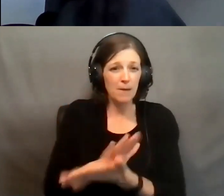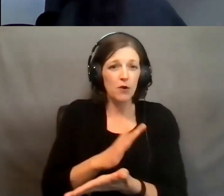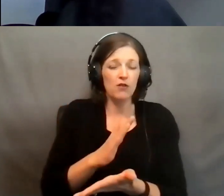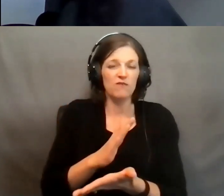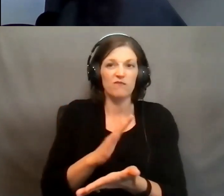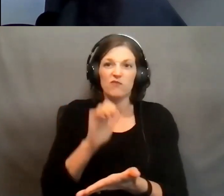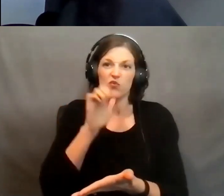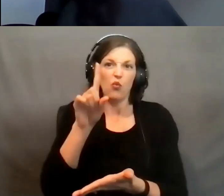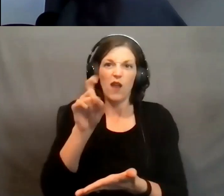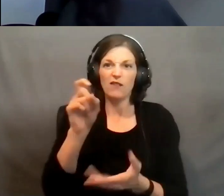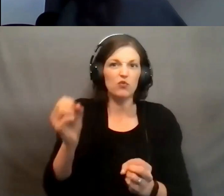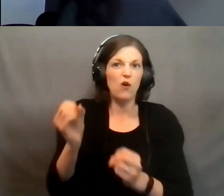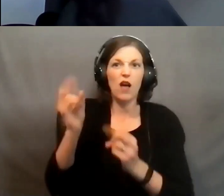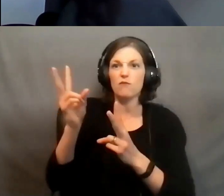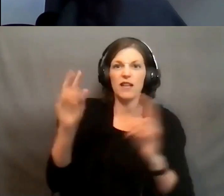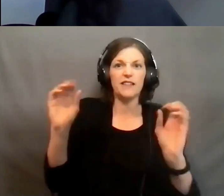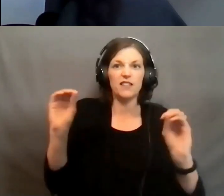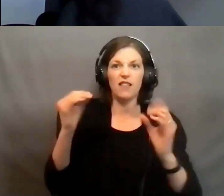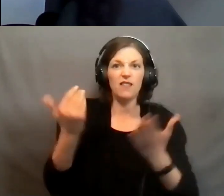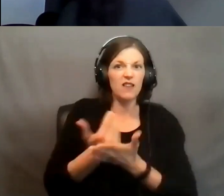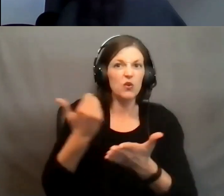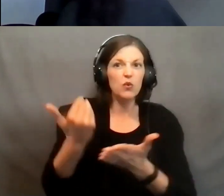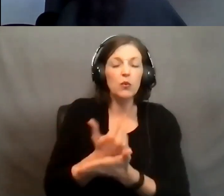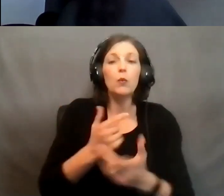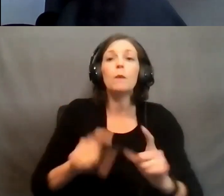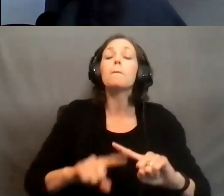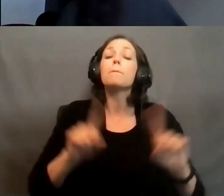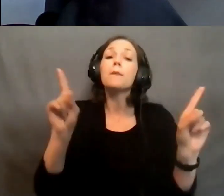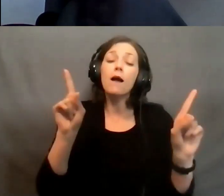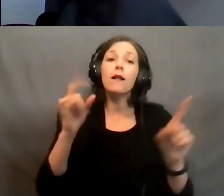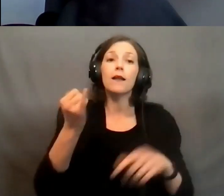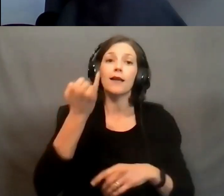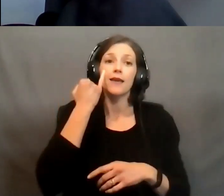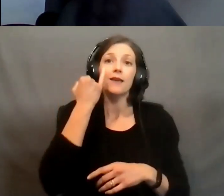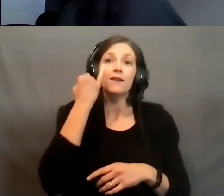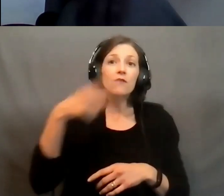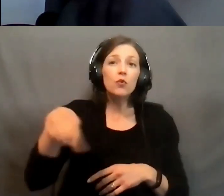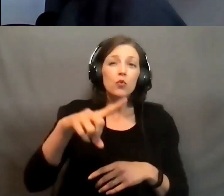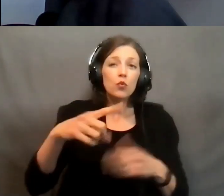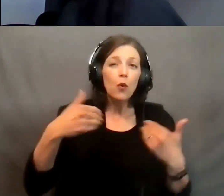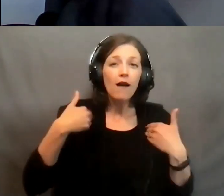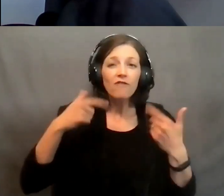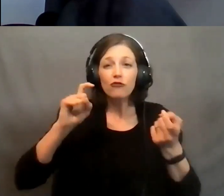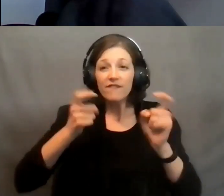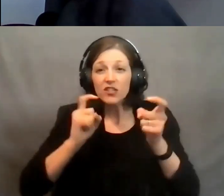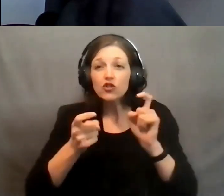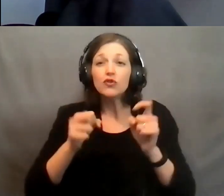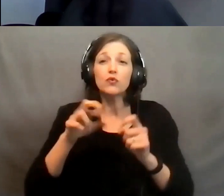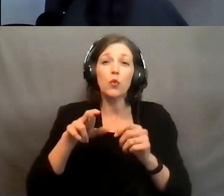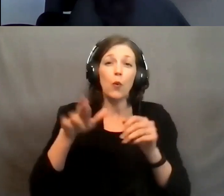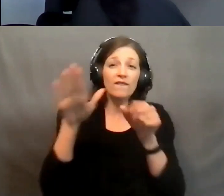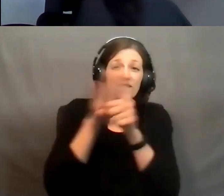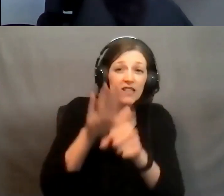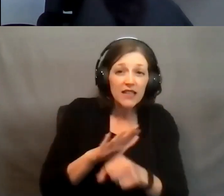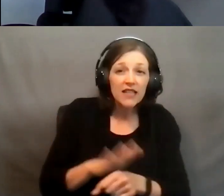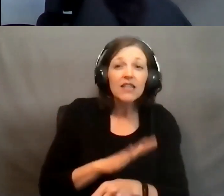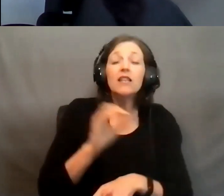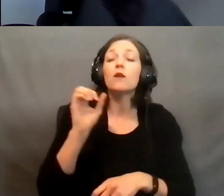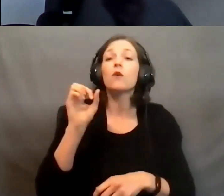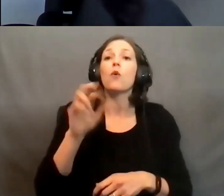upload anything new. But if it is your 13:12:25 , if you have revisions or felons or anything you wanted 13:12:28 to add